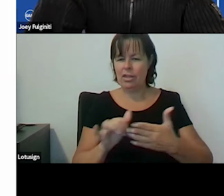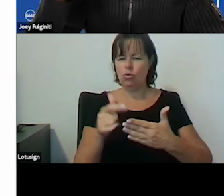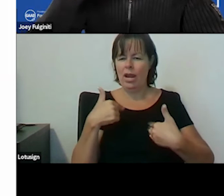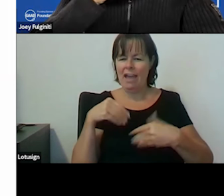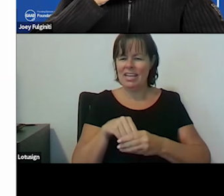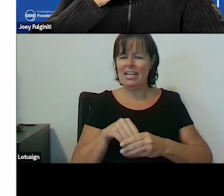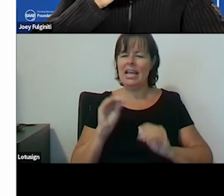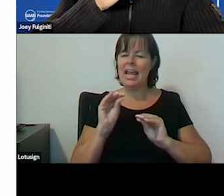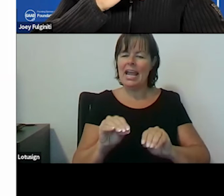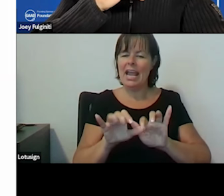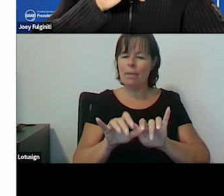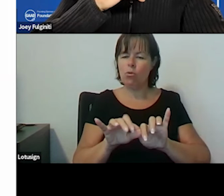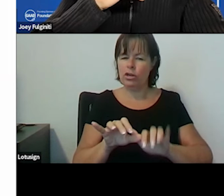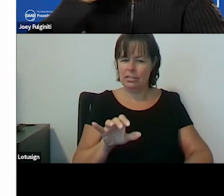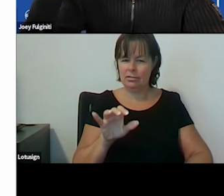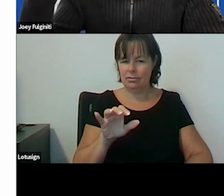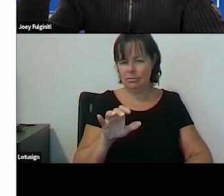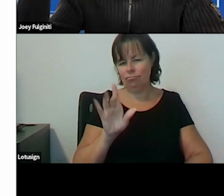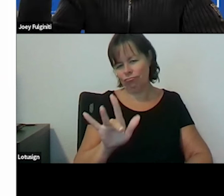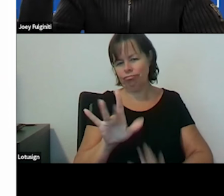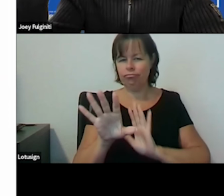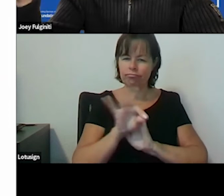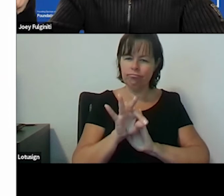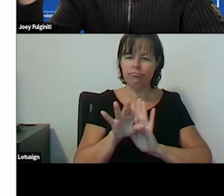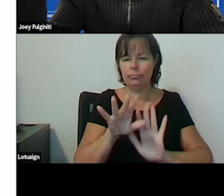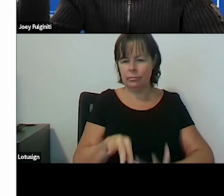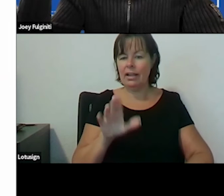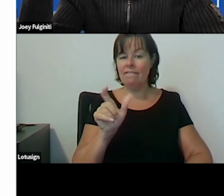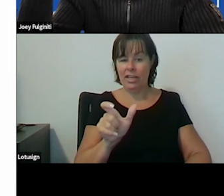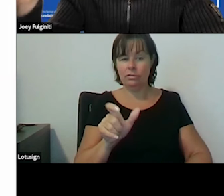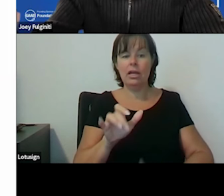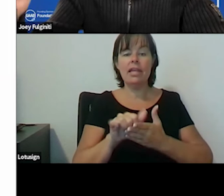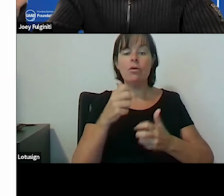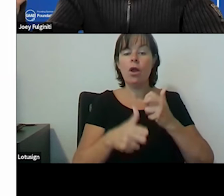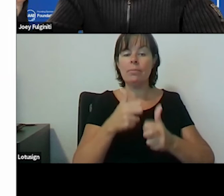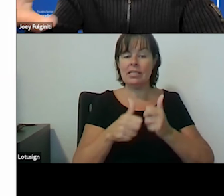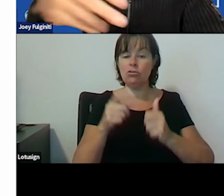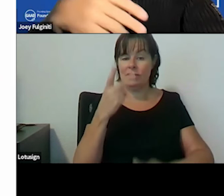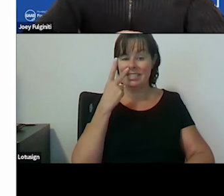problem that we see a lot in accessibility is that column on the right the error states so